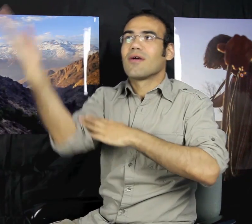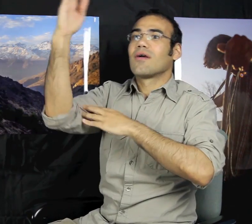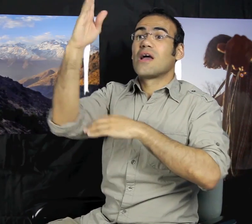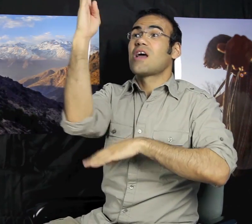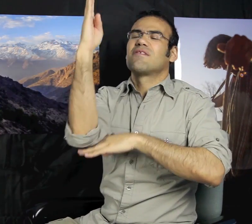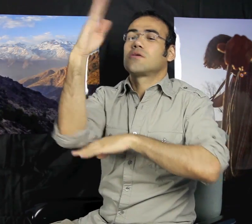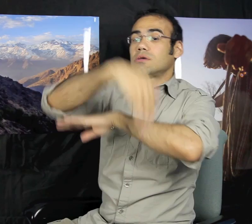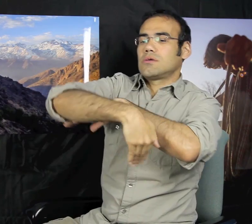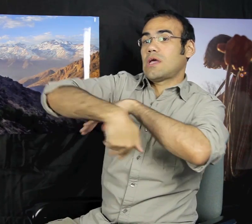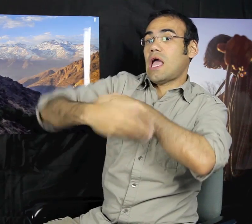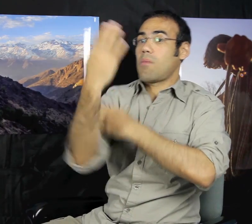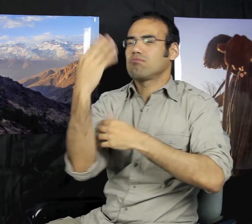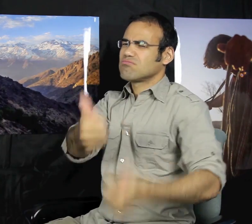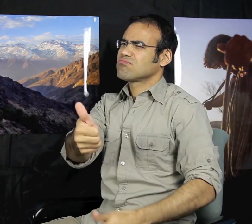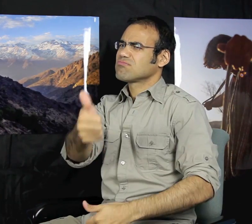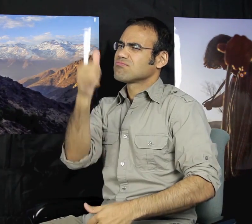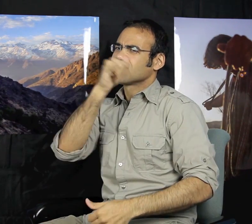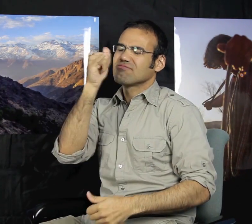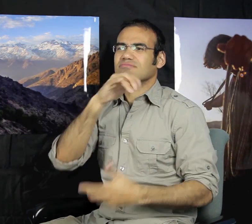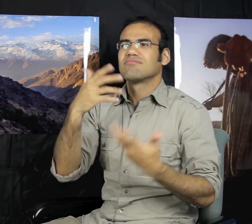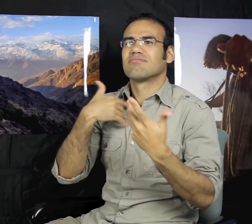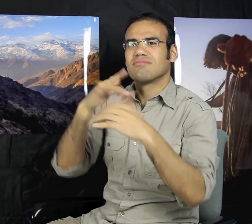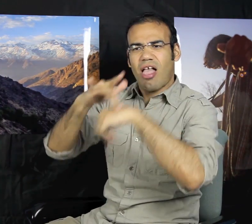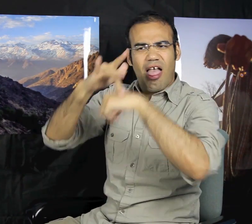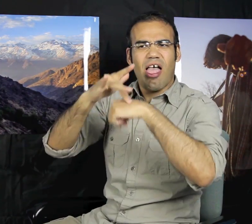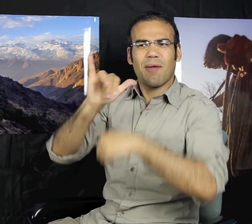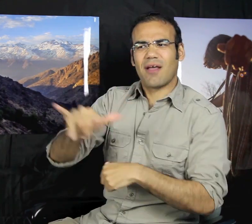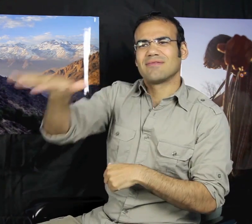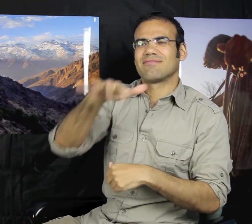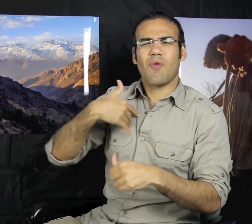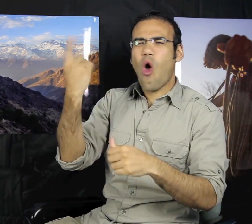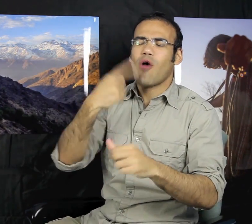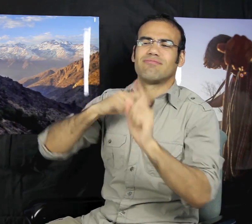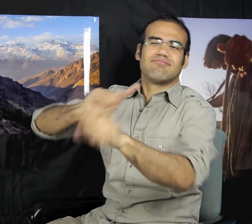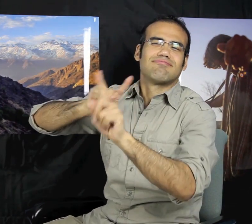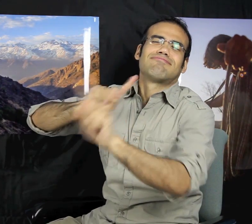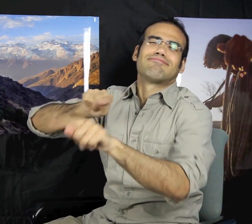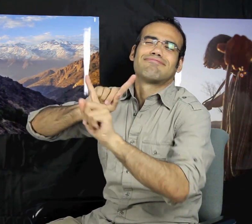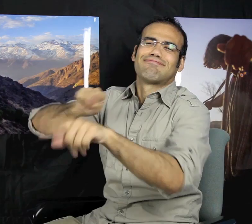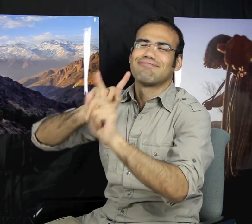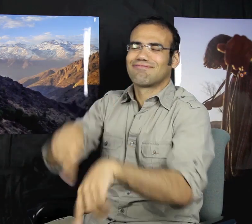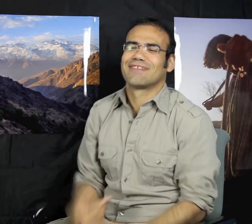Not during the noon. I'm obsessed about these locations so I visited frequently.